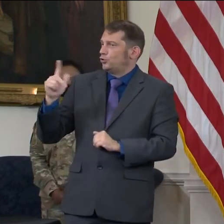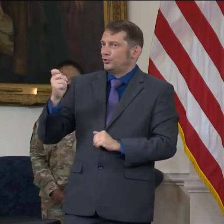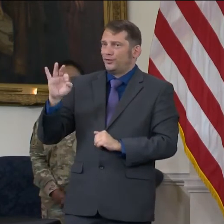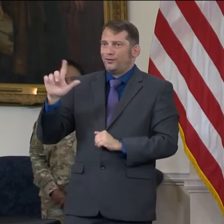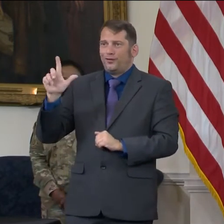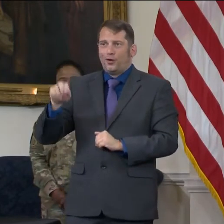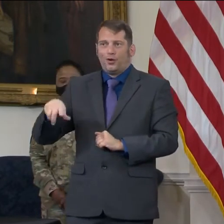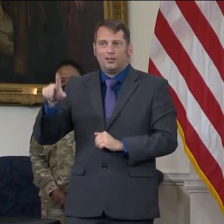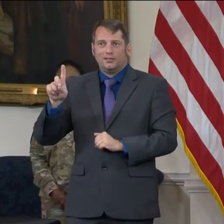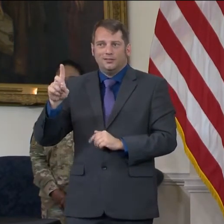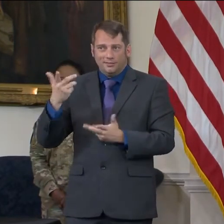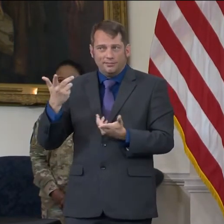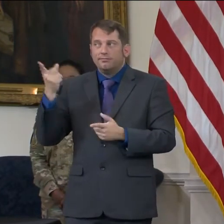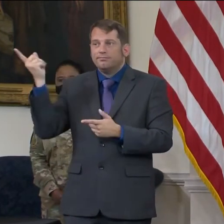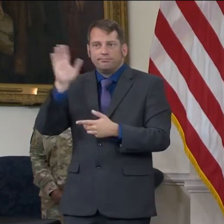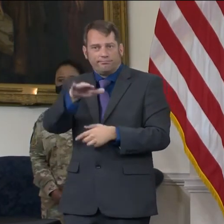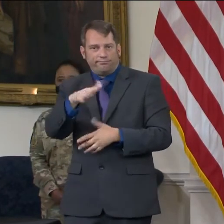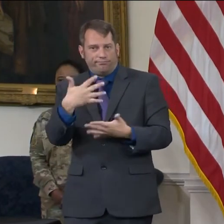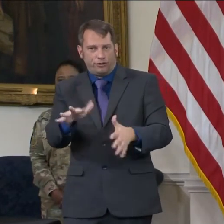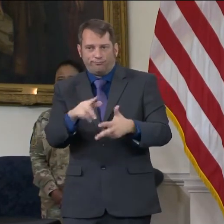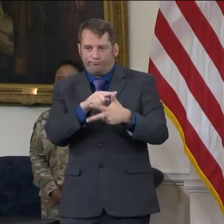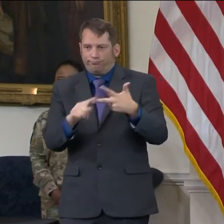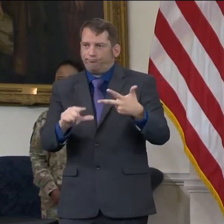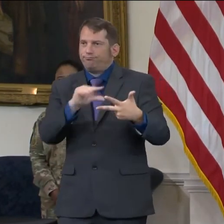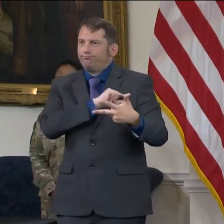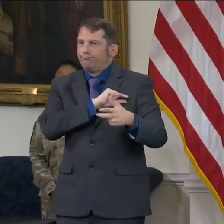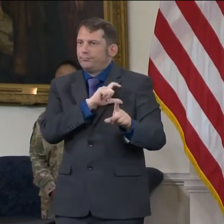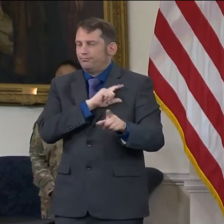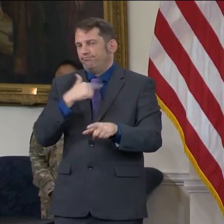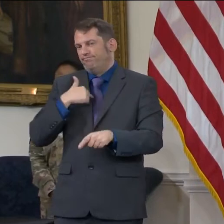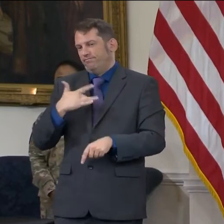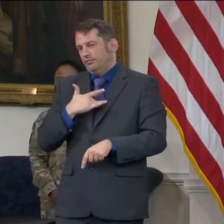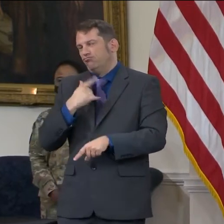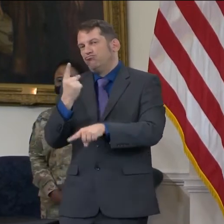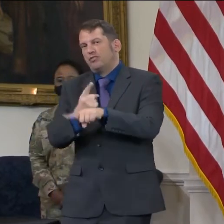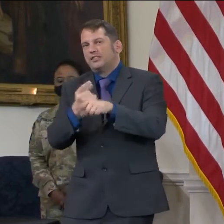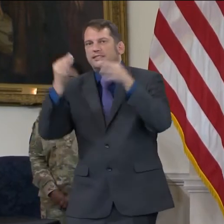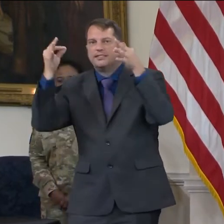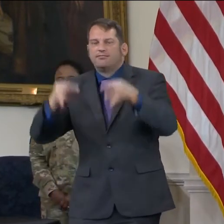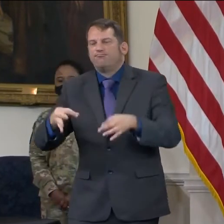IN THE FACT THEY CAME DOWN WITH THE QUICK DECISION GUILTY ON ALL